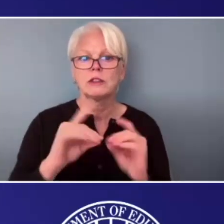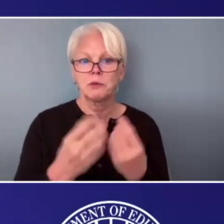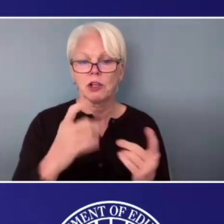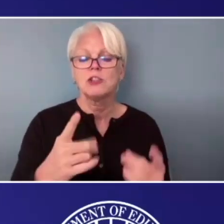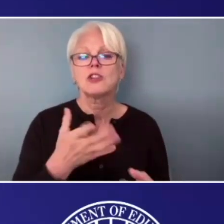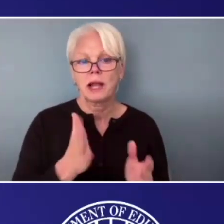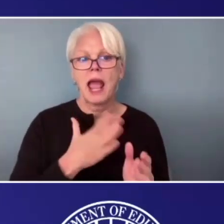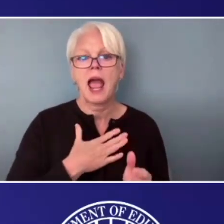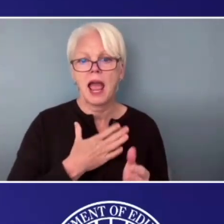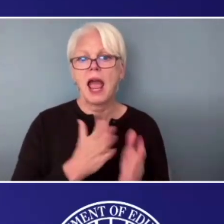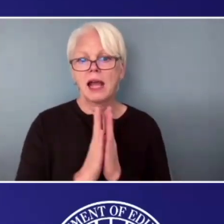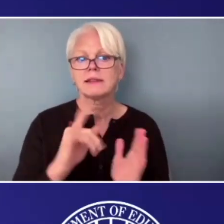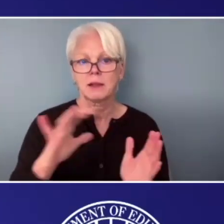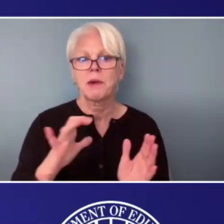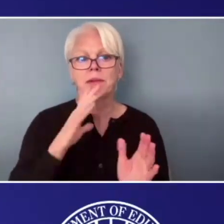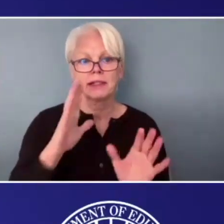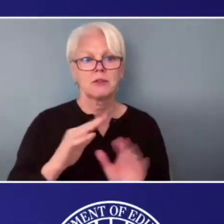step outside for at least ten minutes.